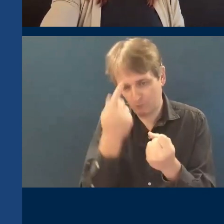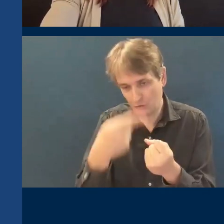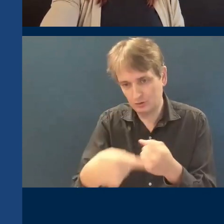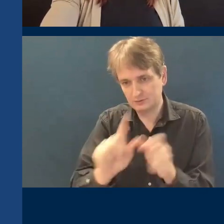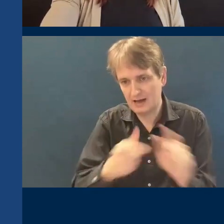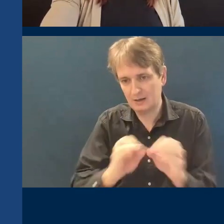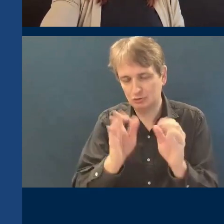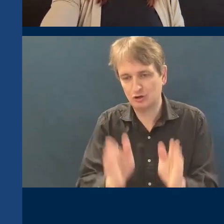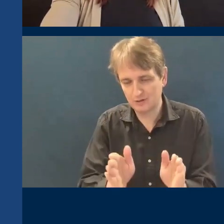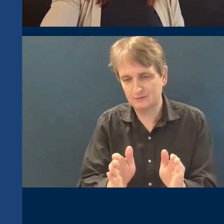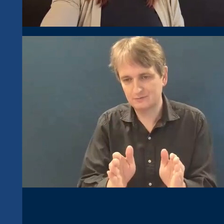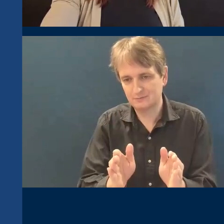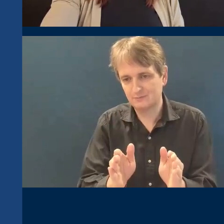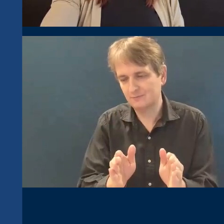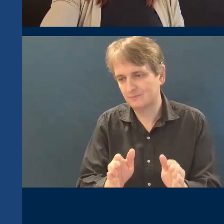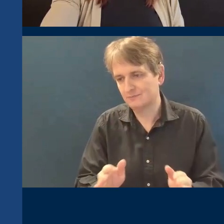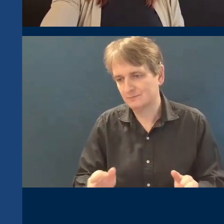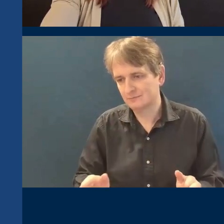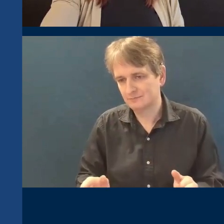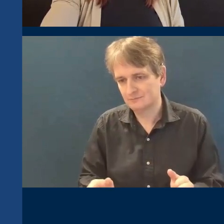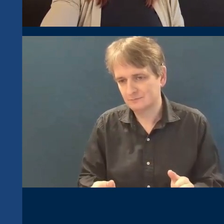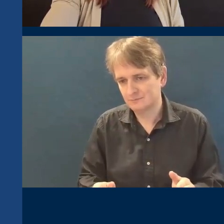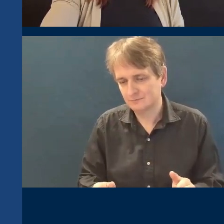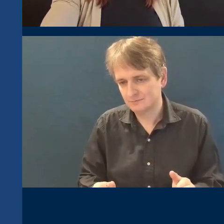and have a good support for sign language interpreters.